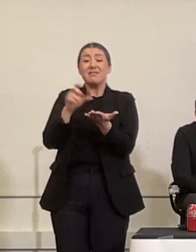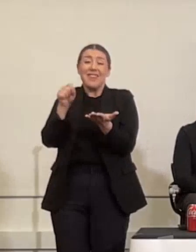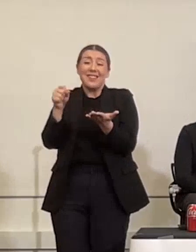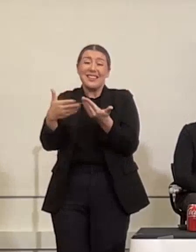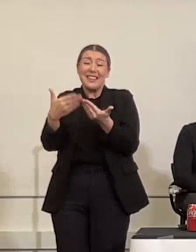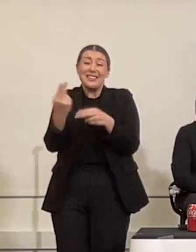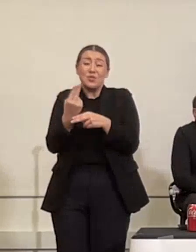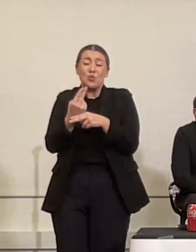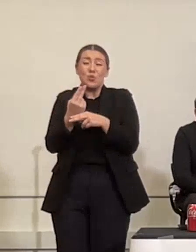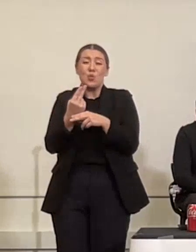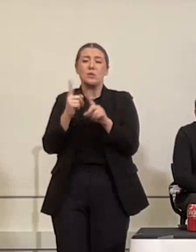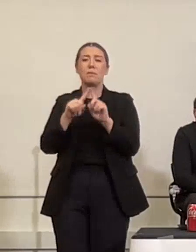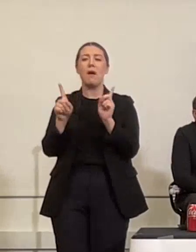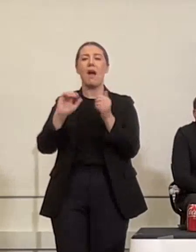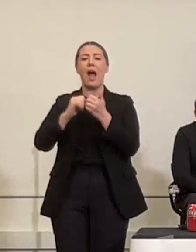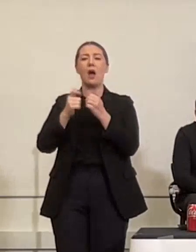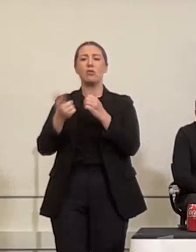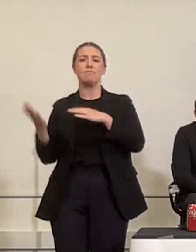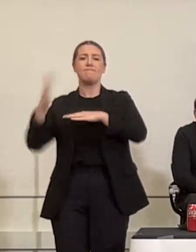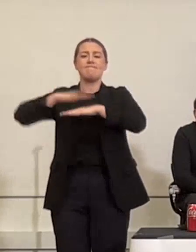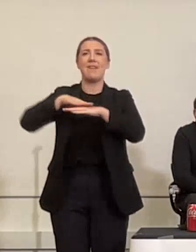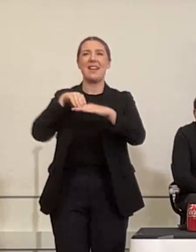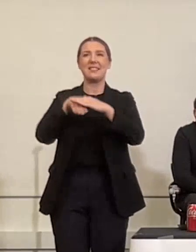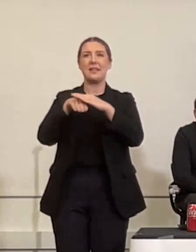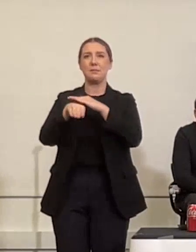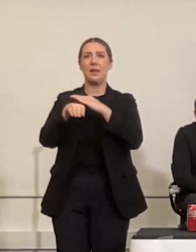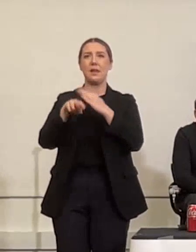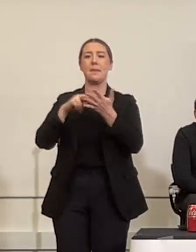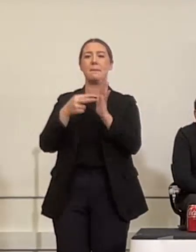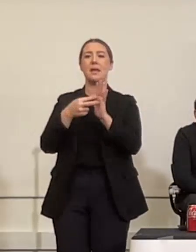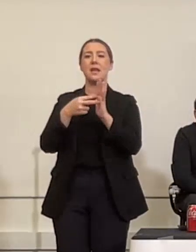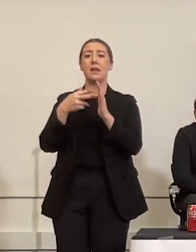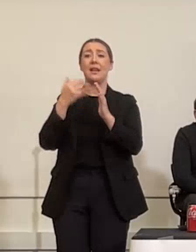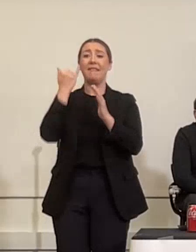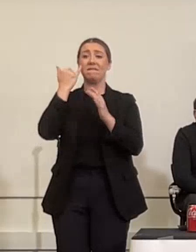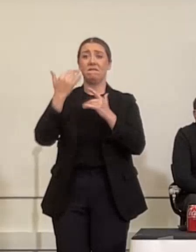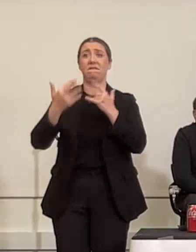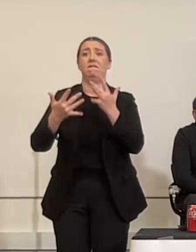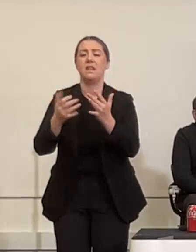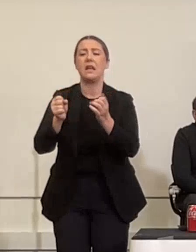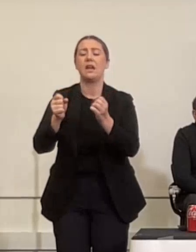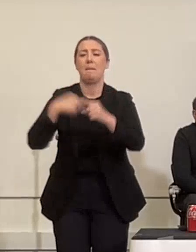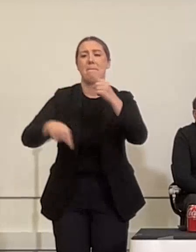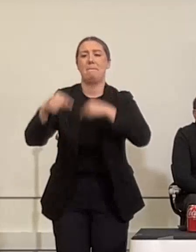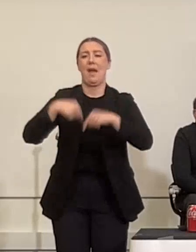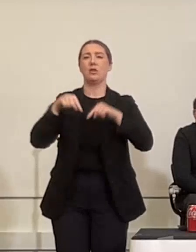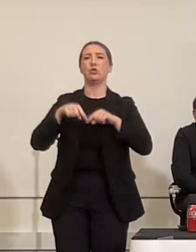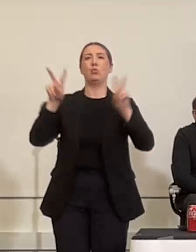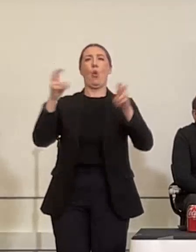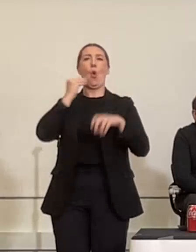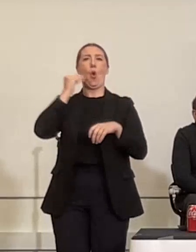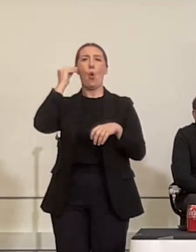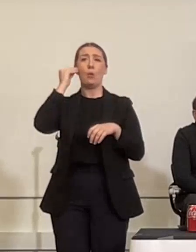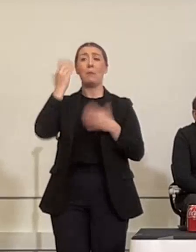How do you put a an accessibility where you can get to a home point. And and maybe with AI merging the AI in it, it could look at